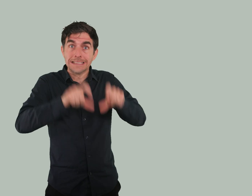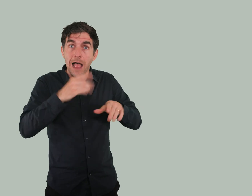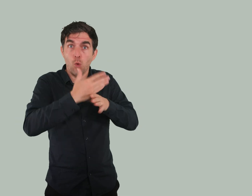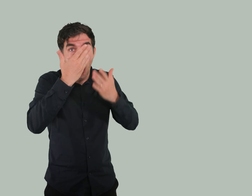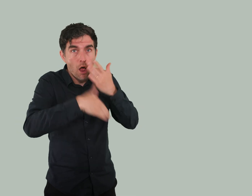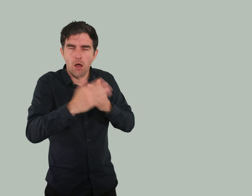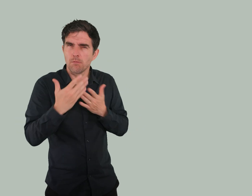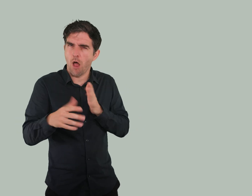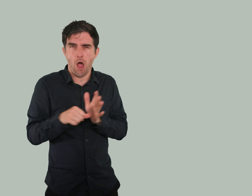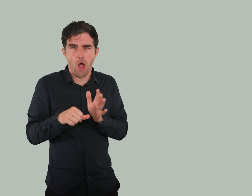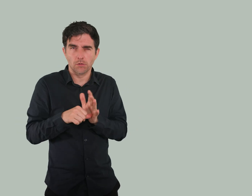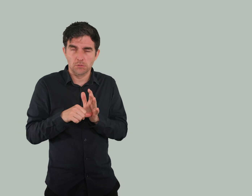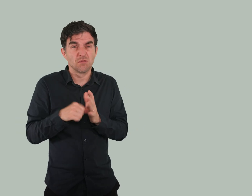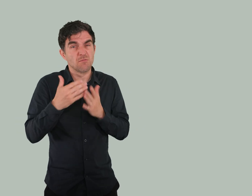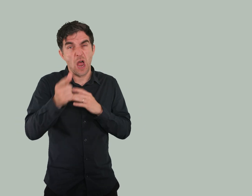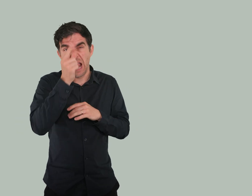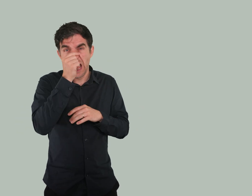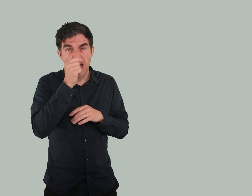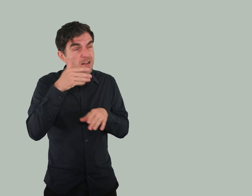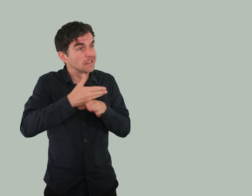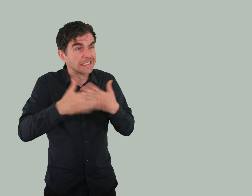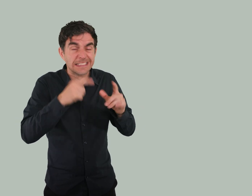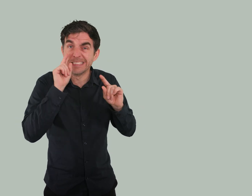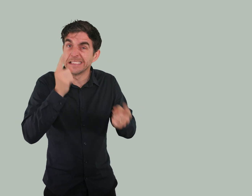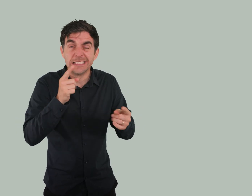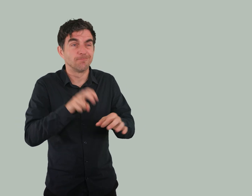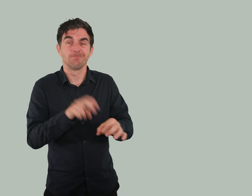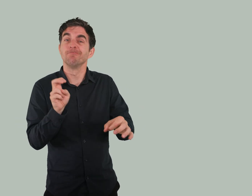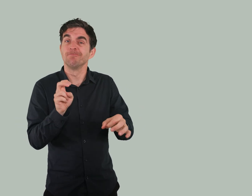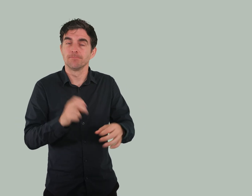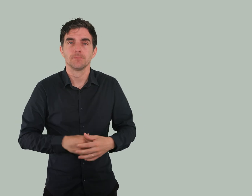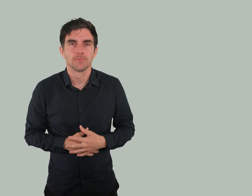and early exit more likely.